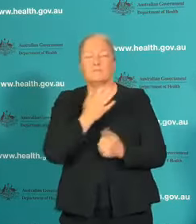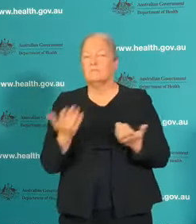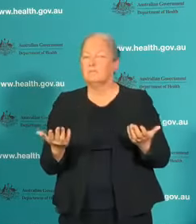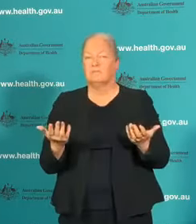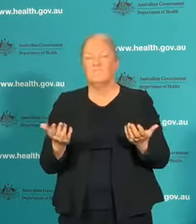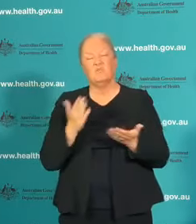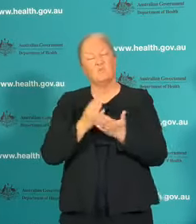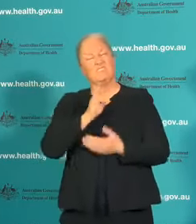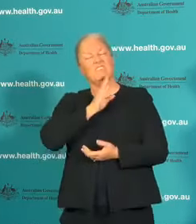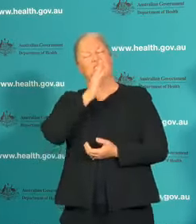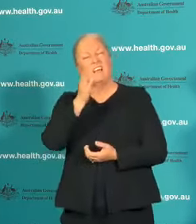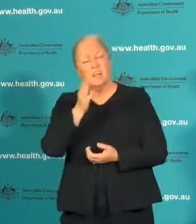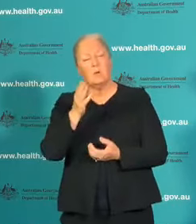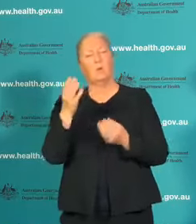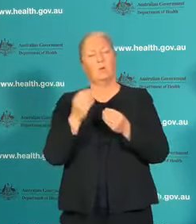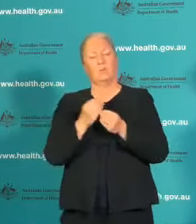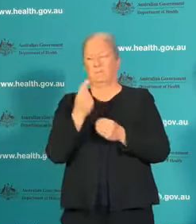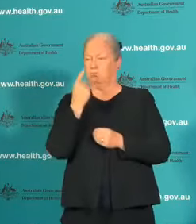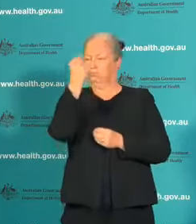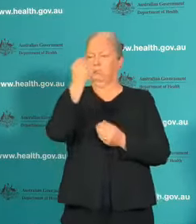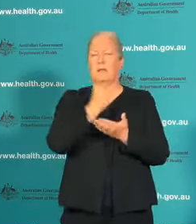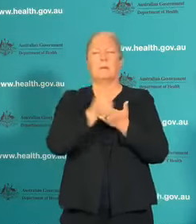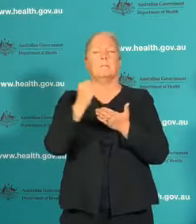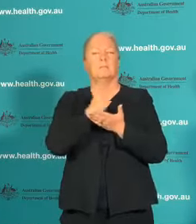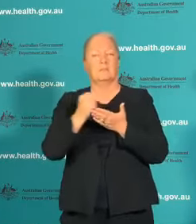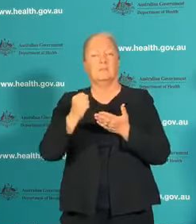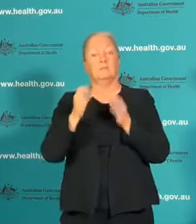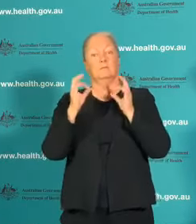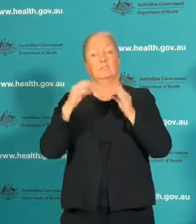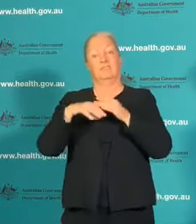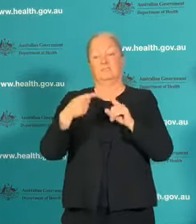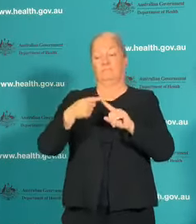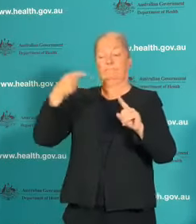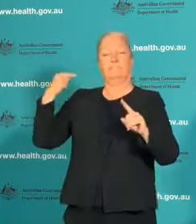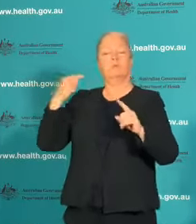which we've seen in Australia over the past few weeks. COVID-19 has